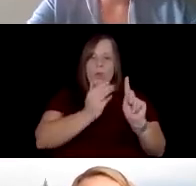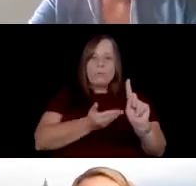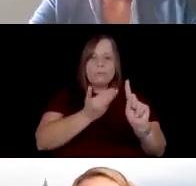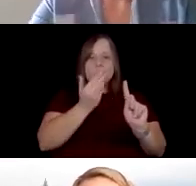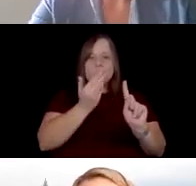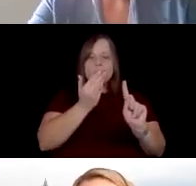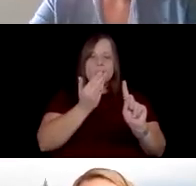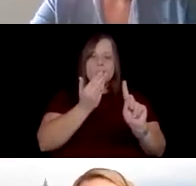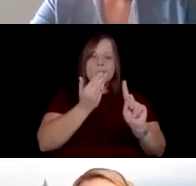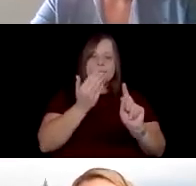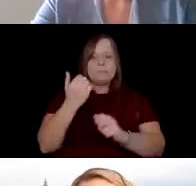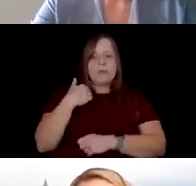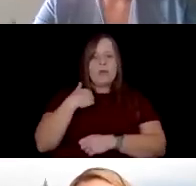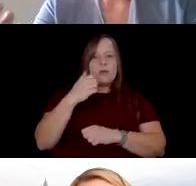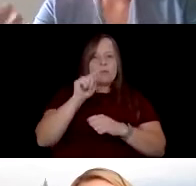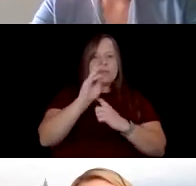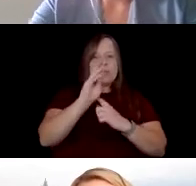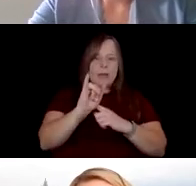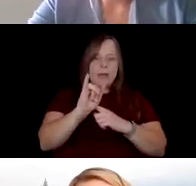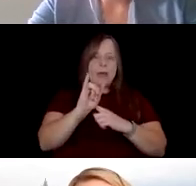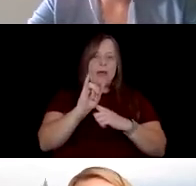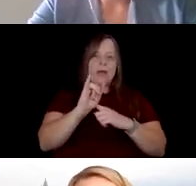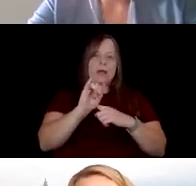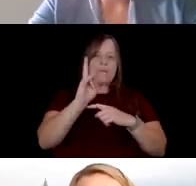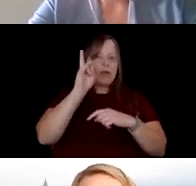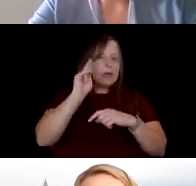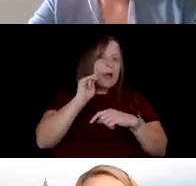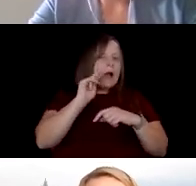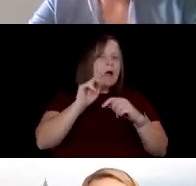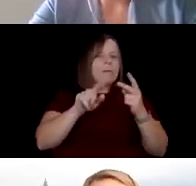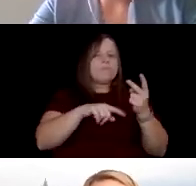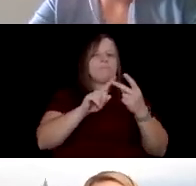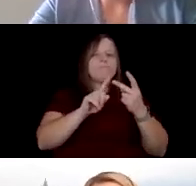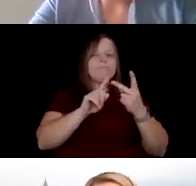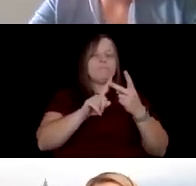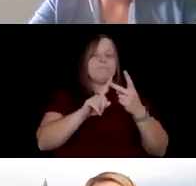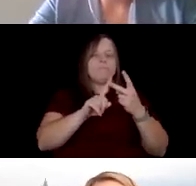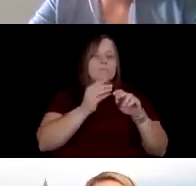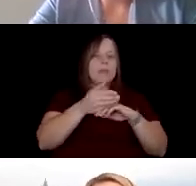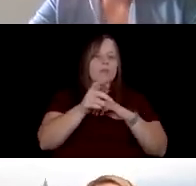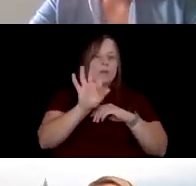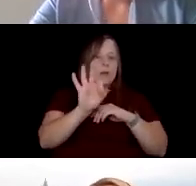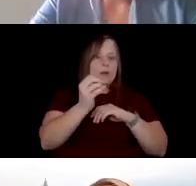So veterans living with TBI. It could people who served in Vietnam. It could be people who served in the post-9/11-era combat.